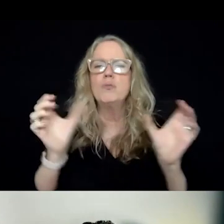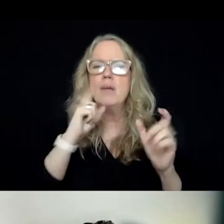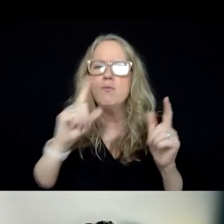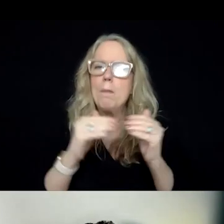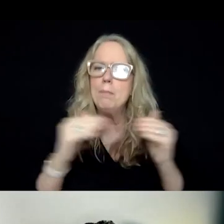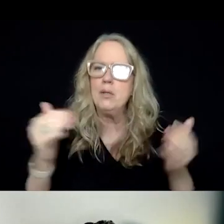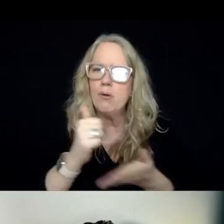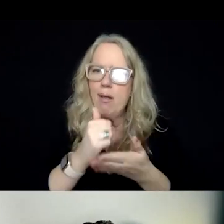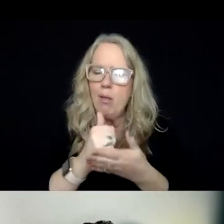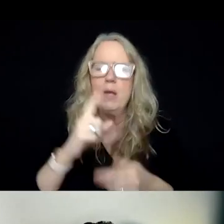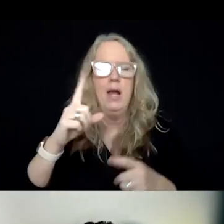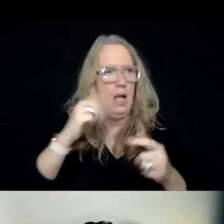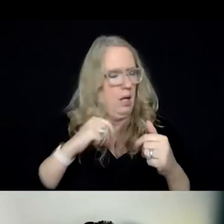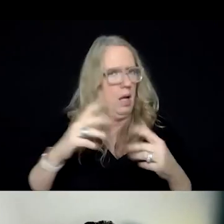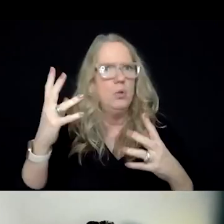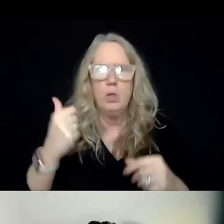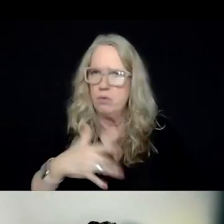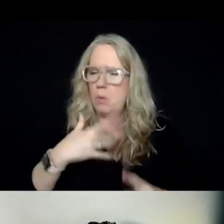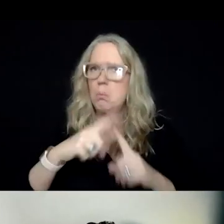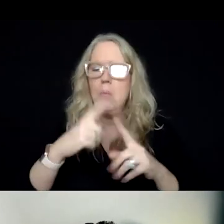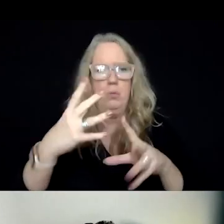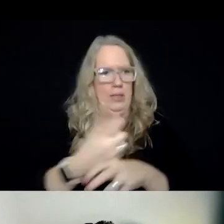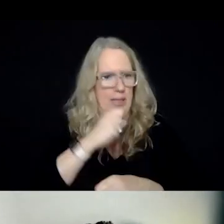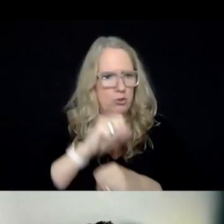I WAS GOING TO GET A JOB AND WORK IN THE BEHAVIORAL HEALTH